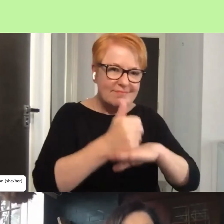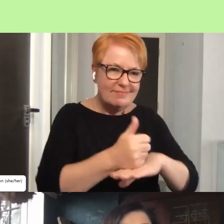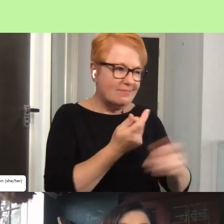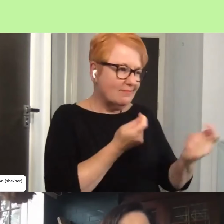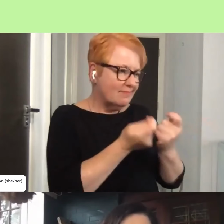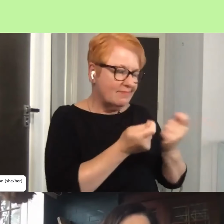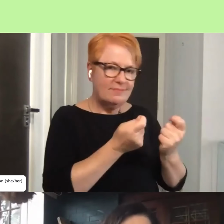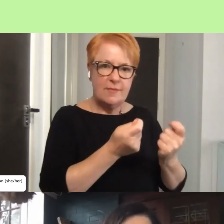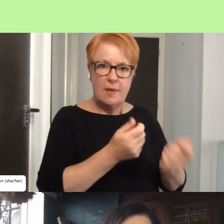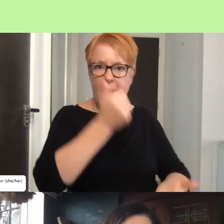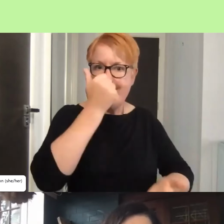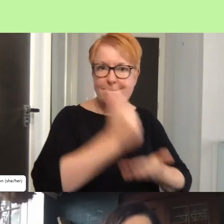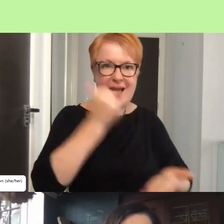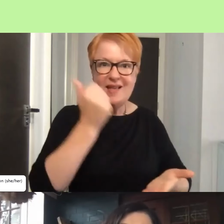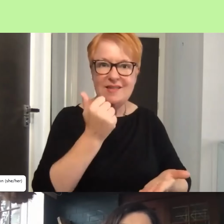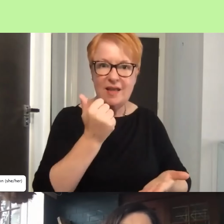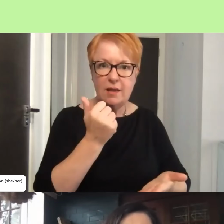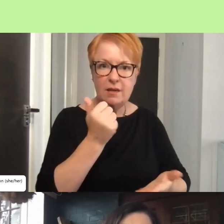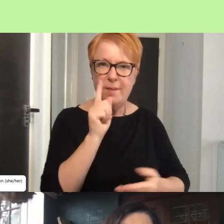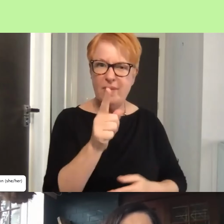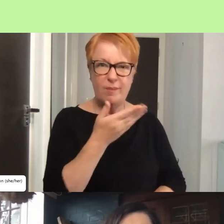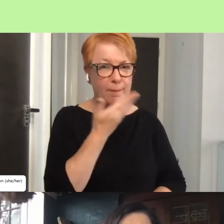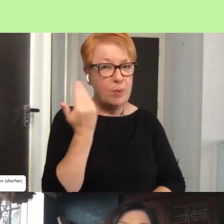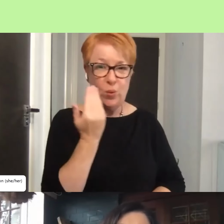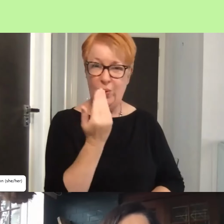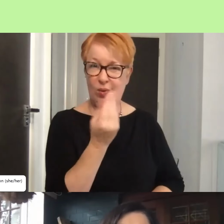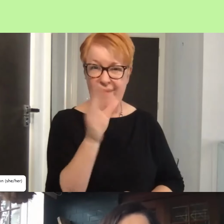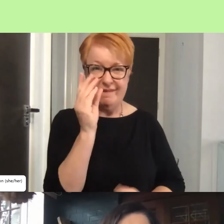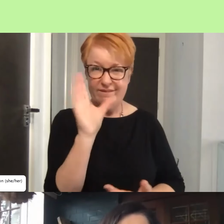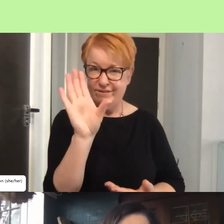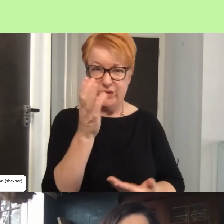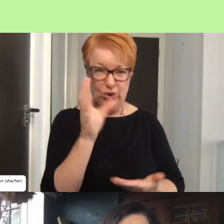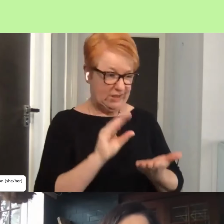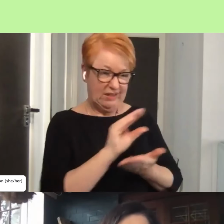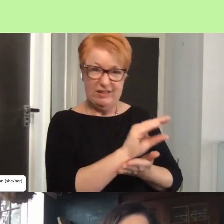So, what I tried to do was to intersect those traditions and see what happens if we unlock